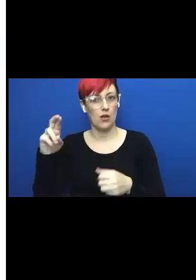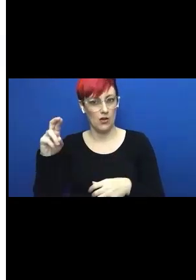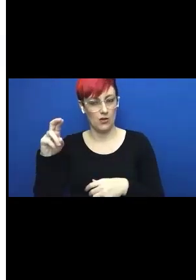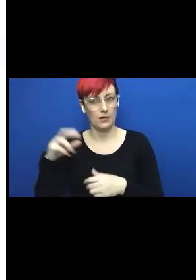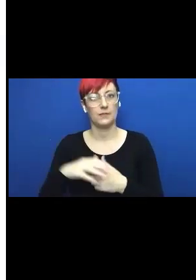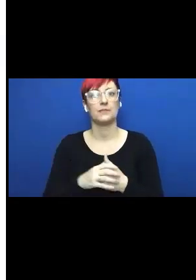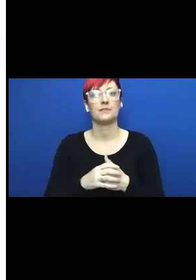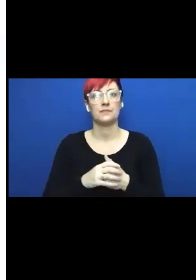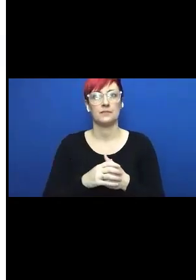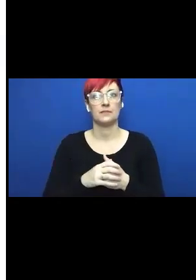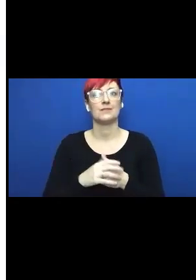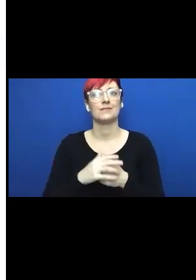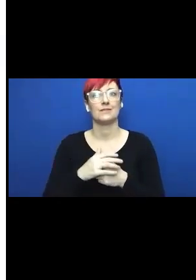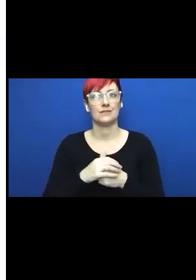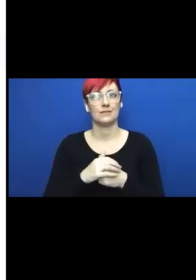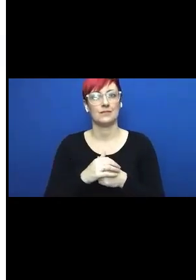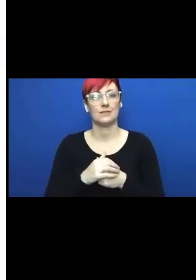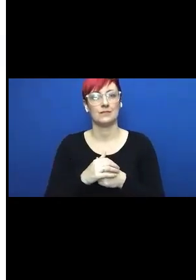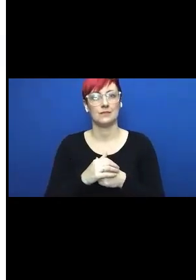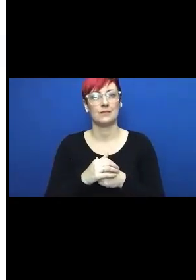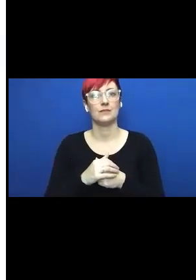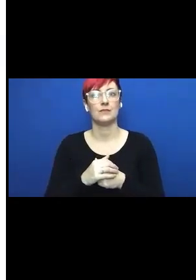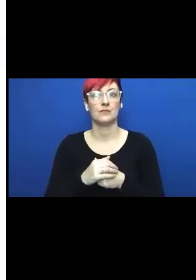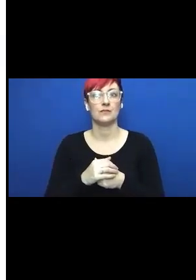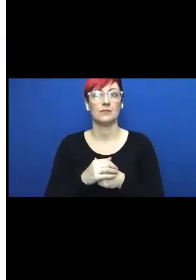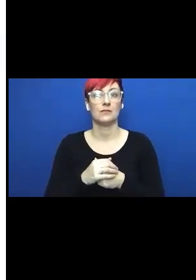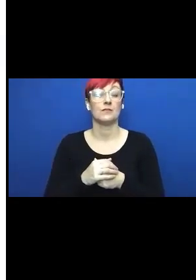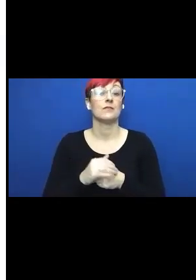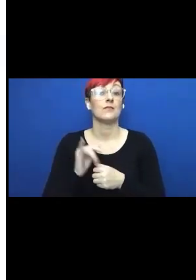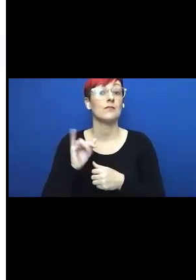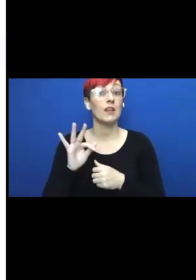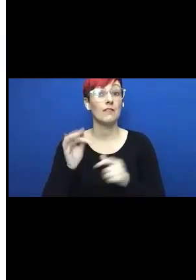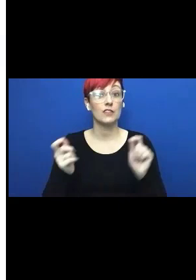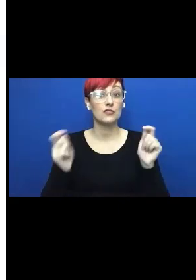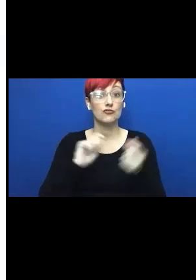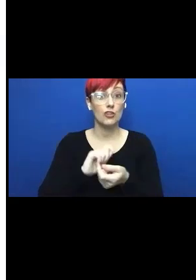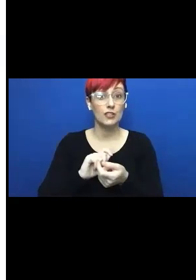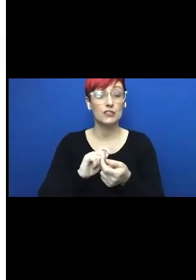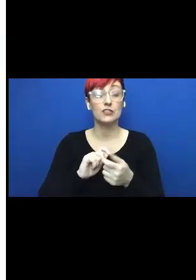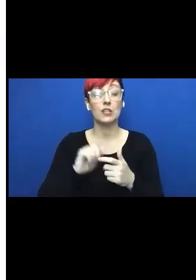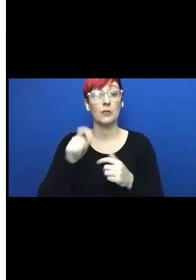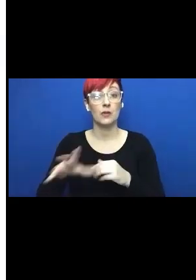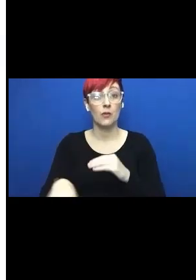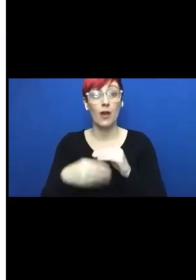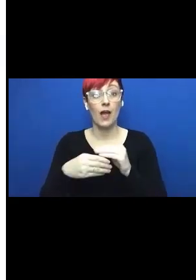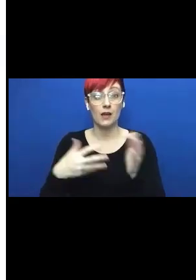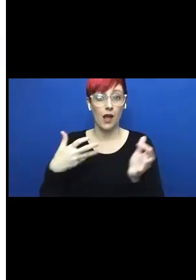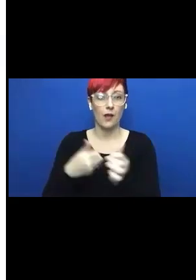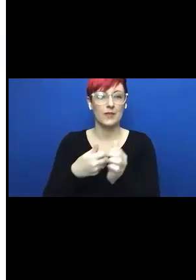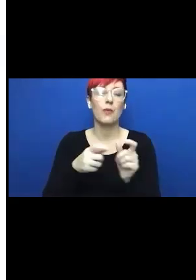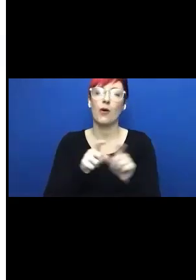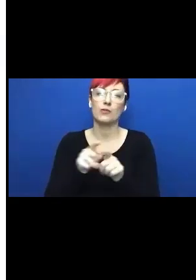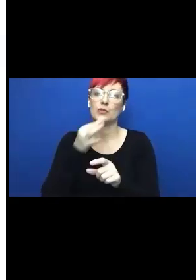and we would think if there were changes, and we needed to update it it would be as soon as available.